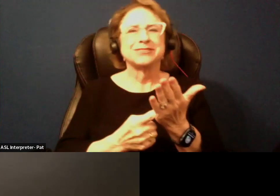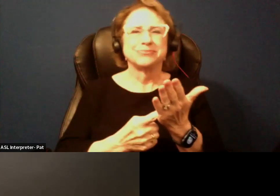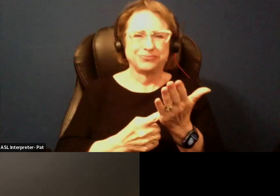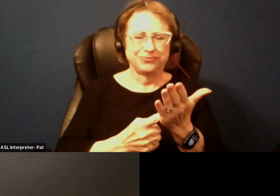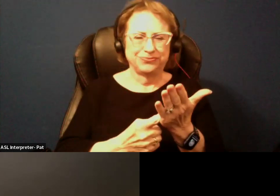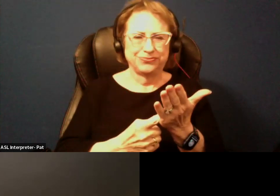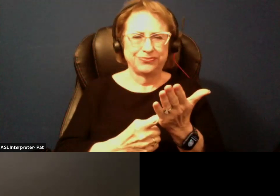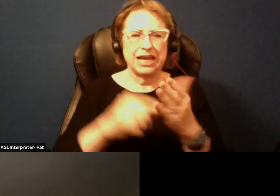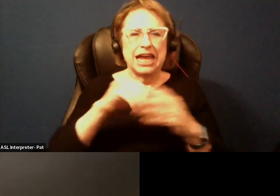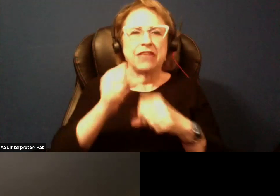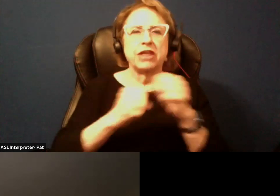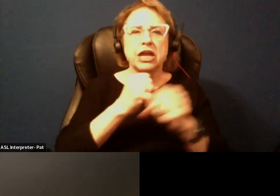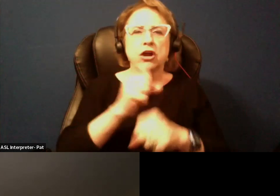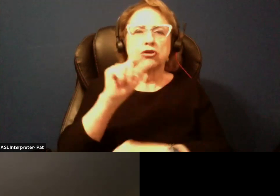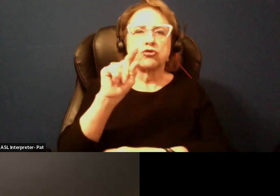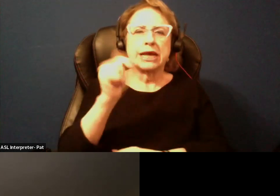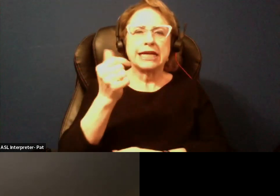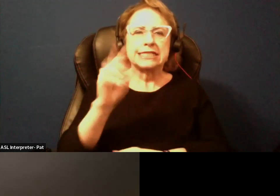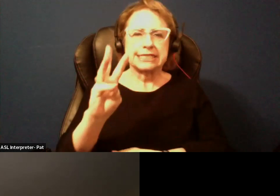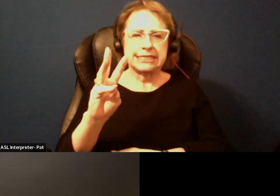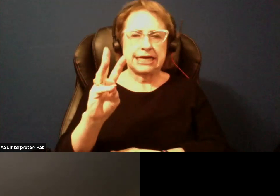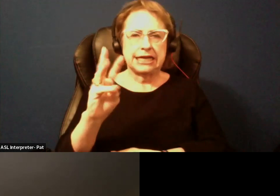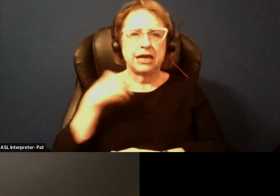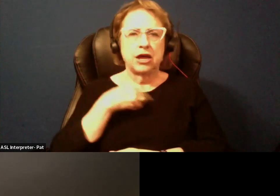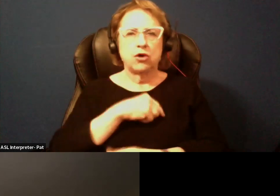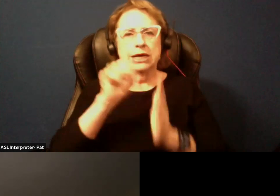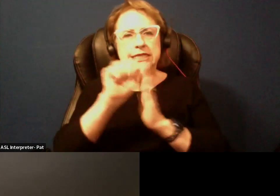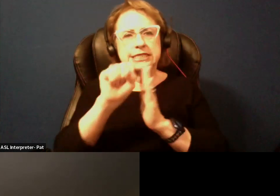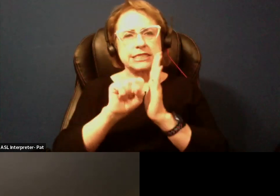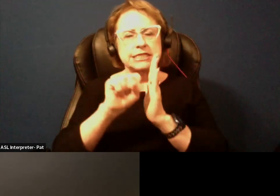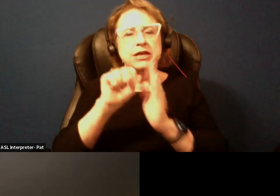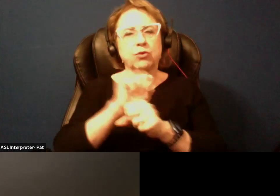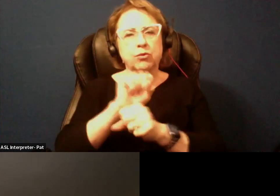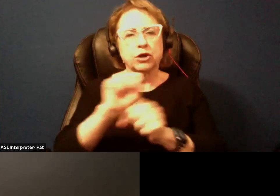In 2016 we started working with the state of Kentucky on Kentucky wired.